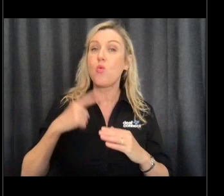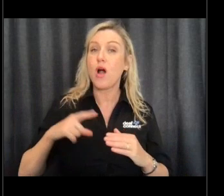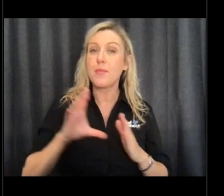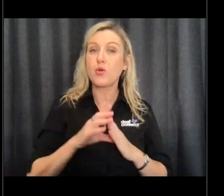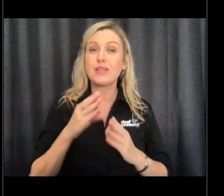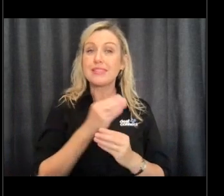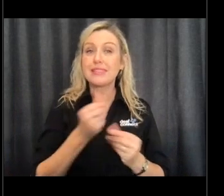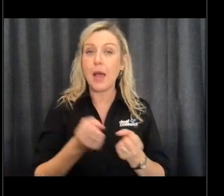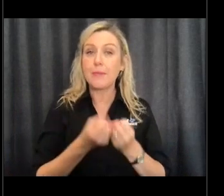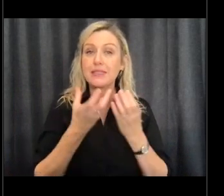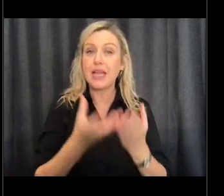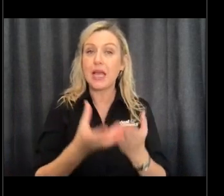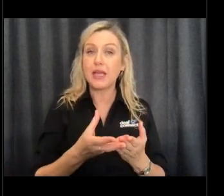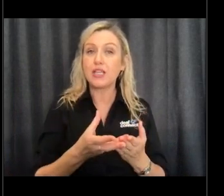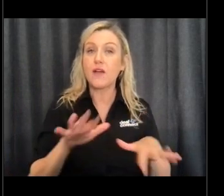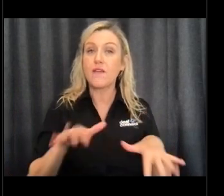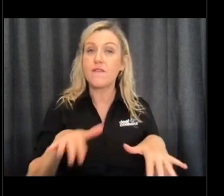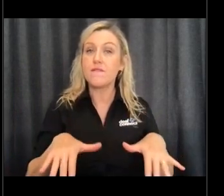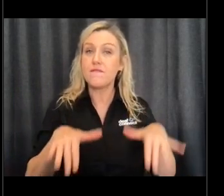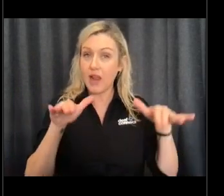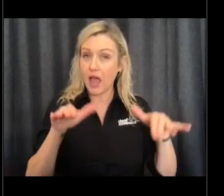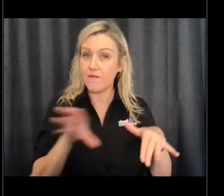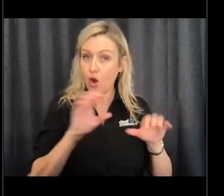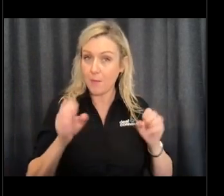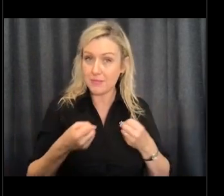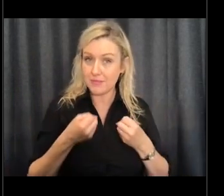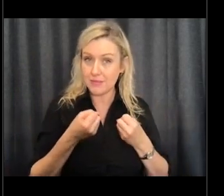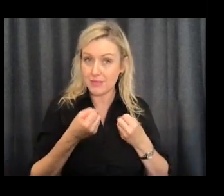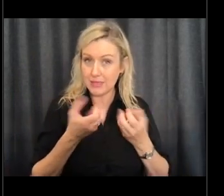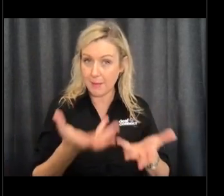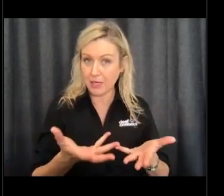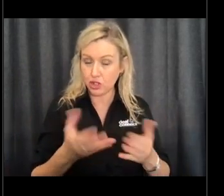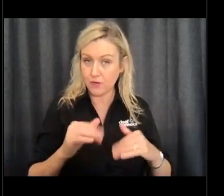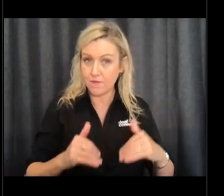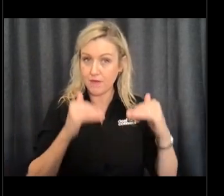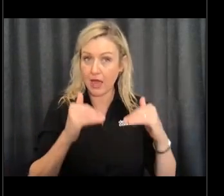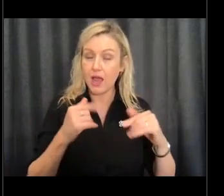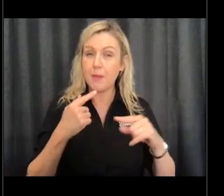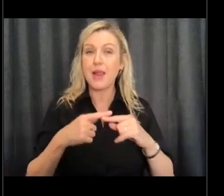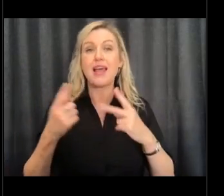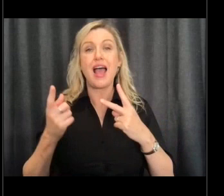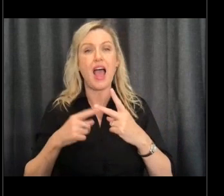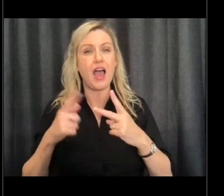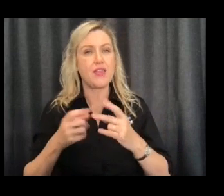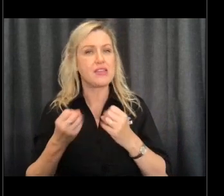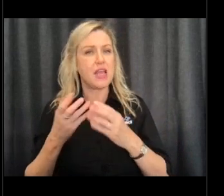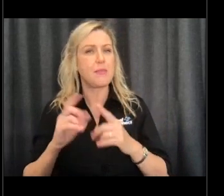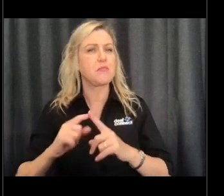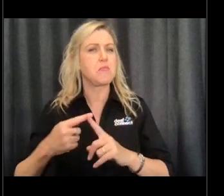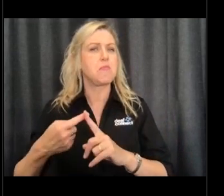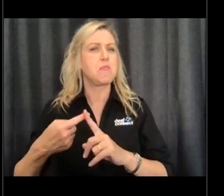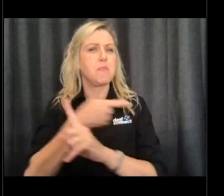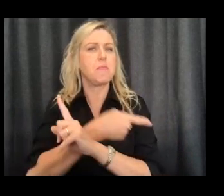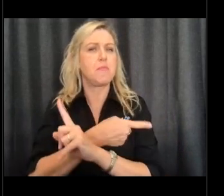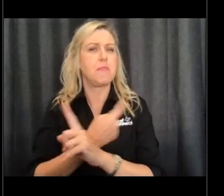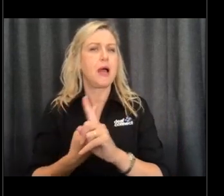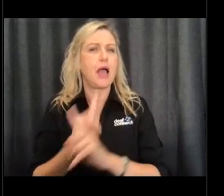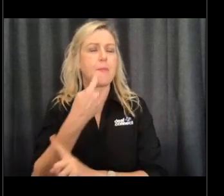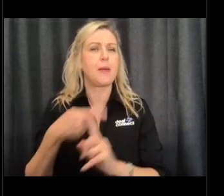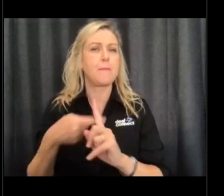also be damage that might have been pre-existing or might be under an exclusion under the insurance